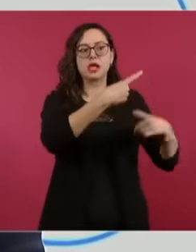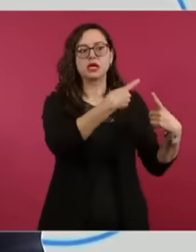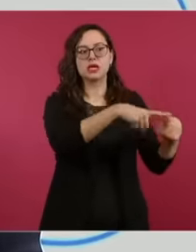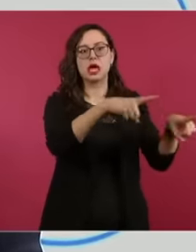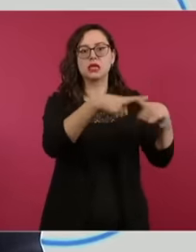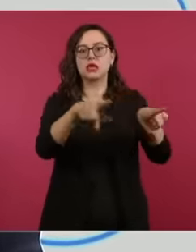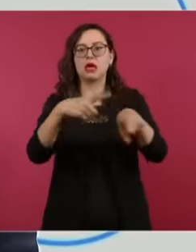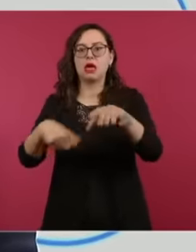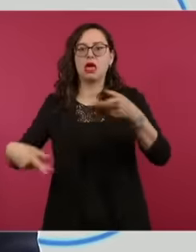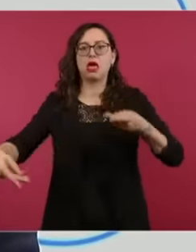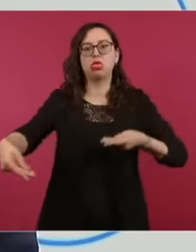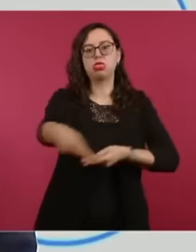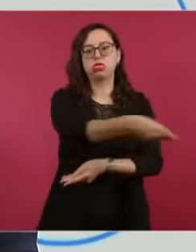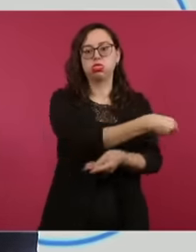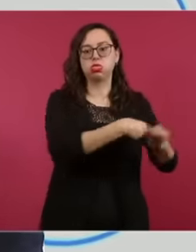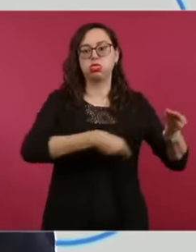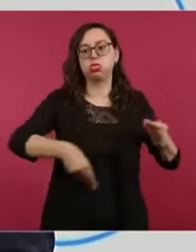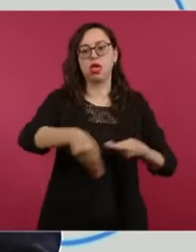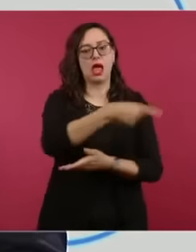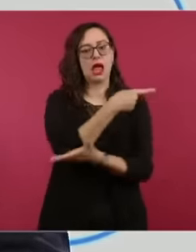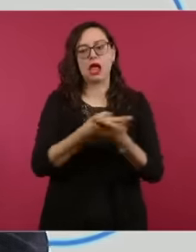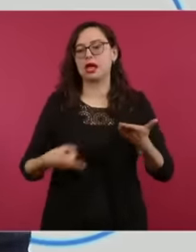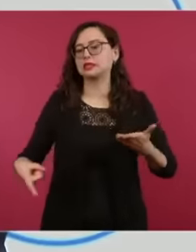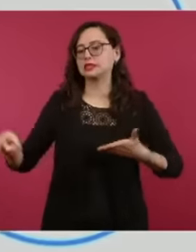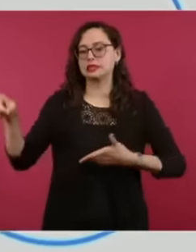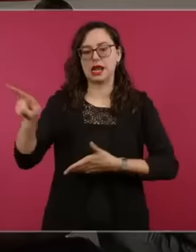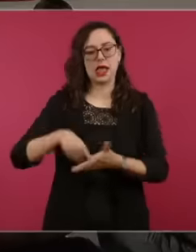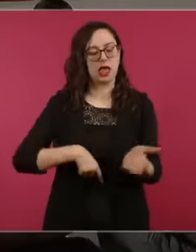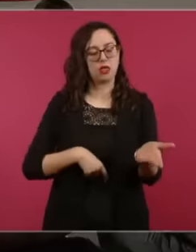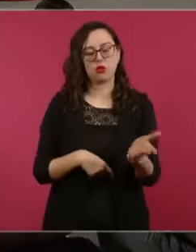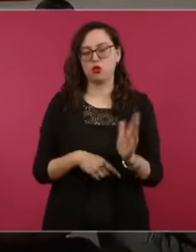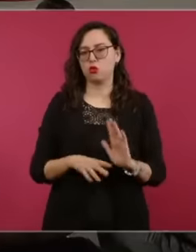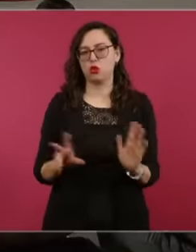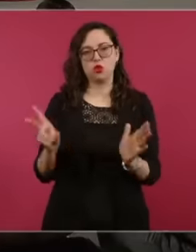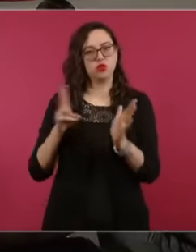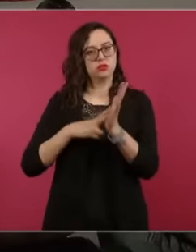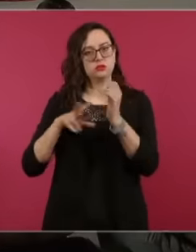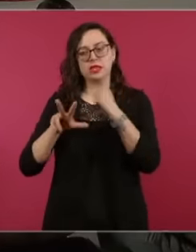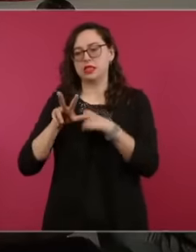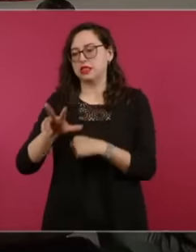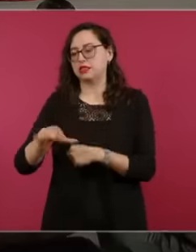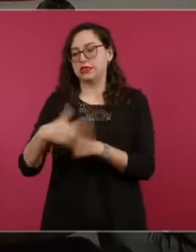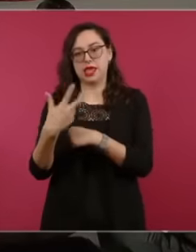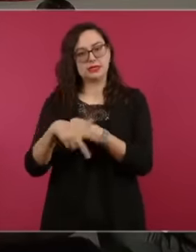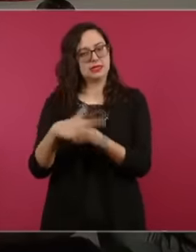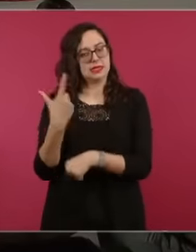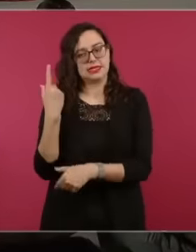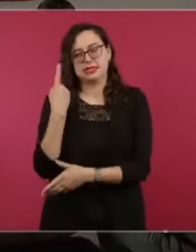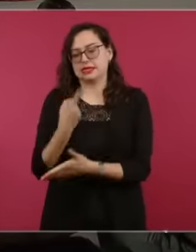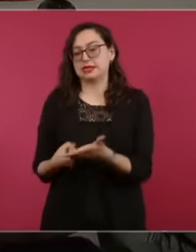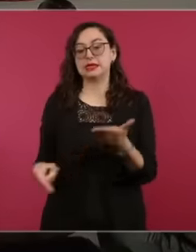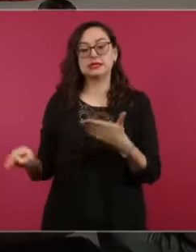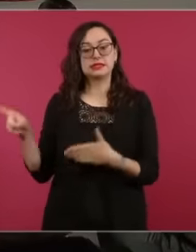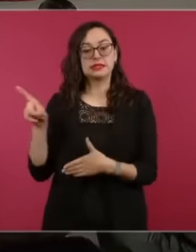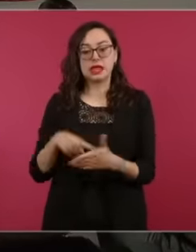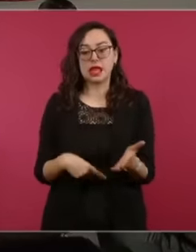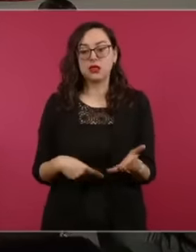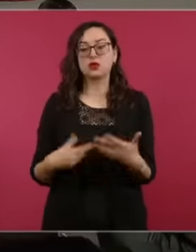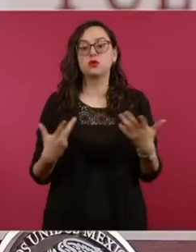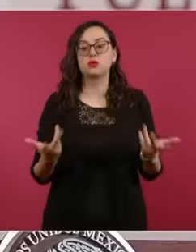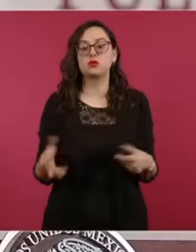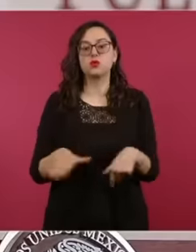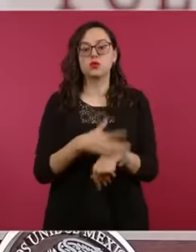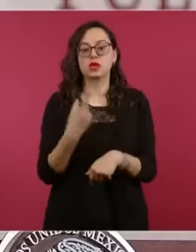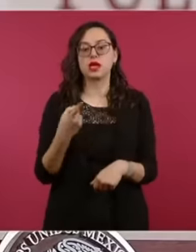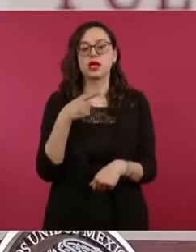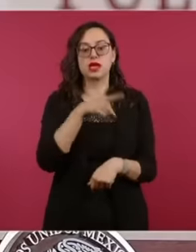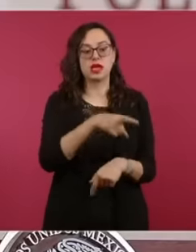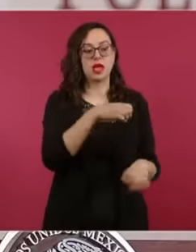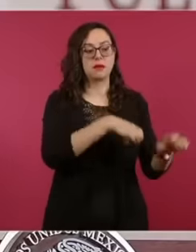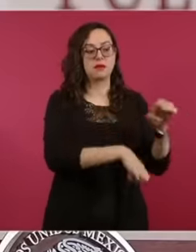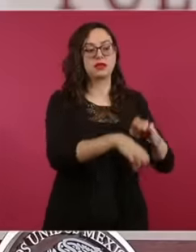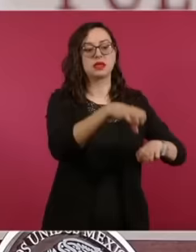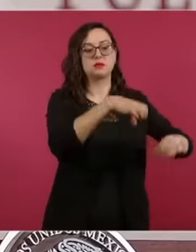the payment of income tax and of adding profits and losses within the business group,